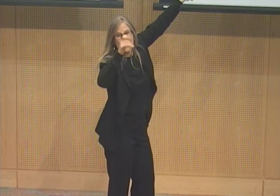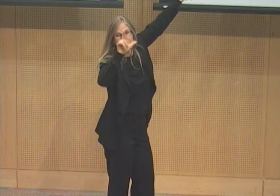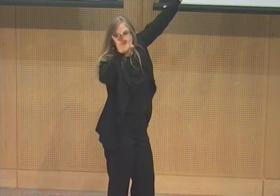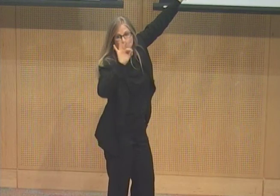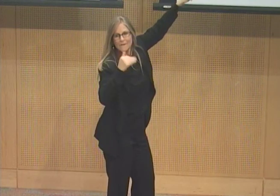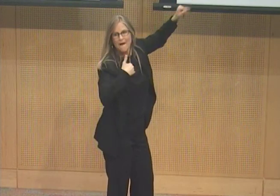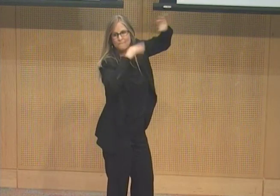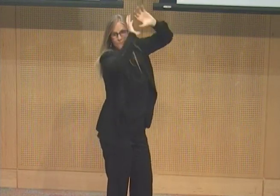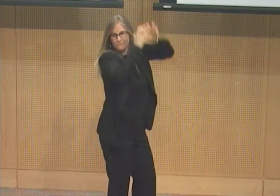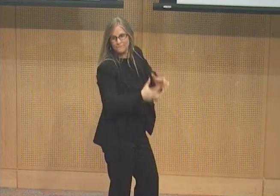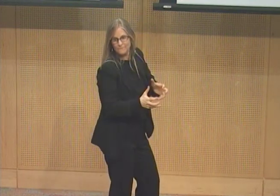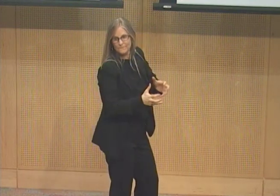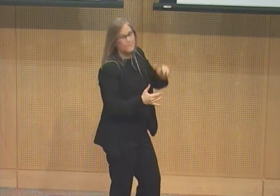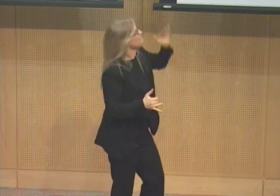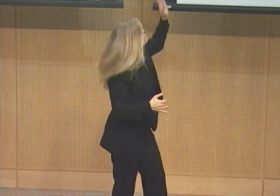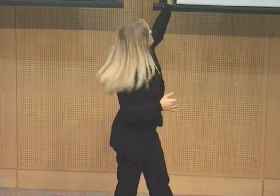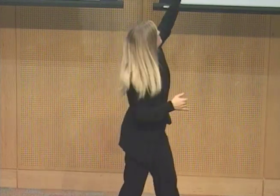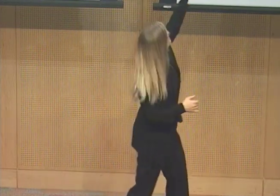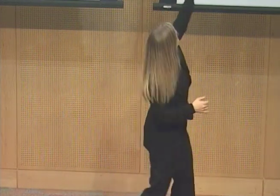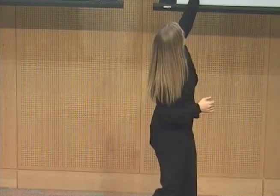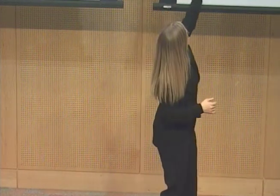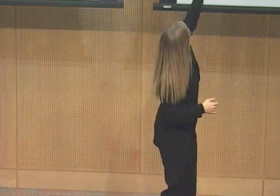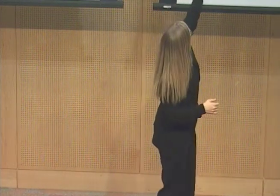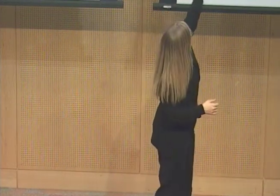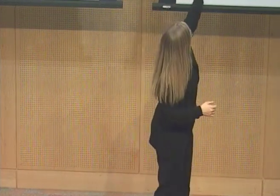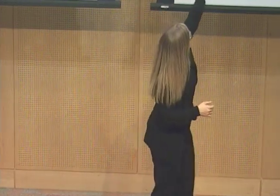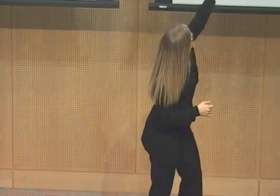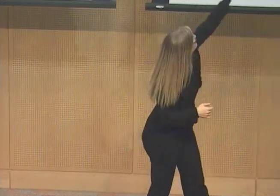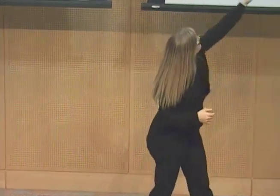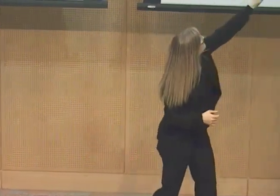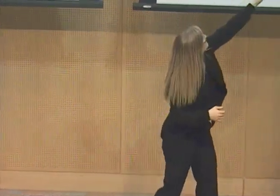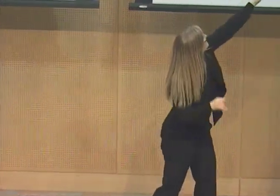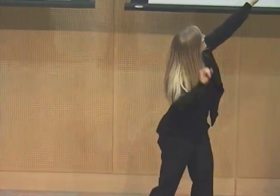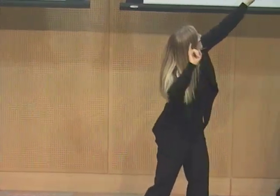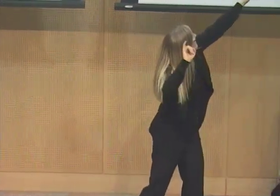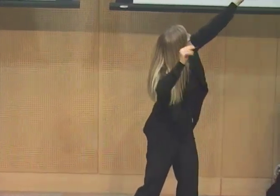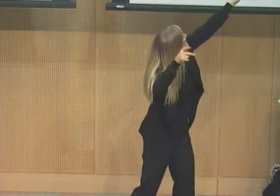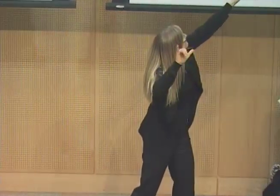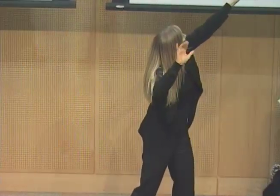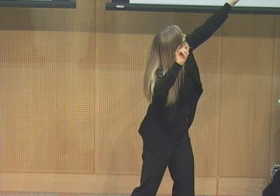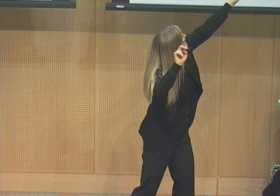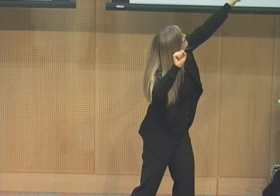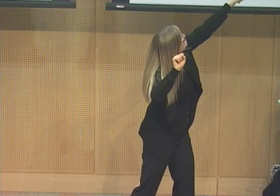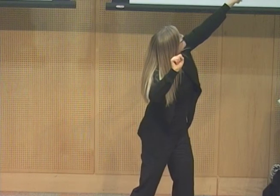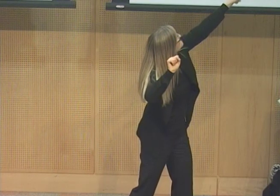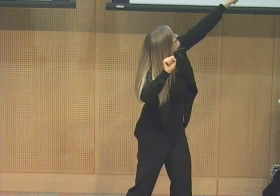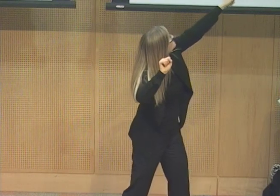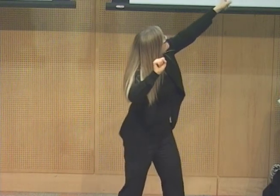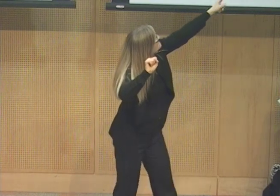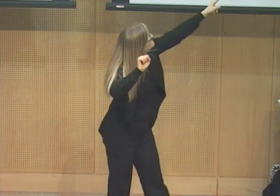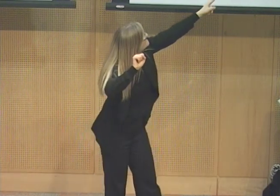The lexical choices are categorized, and you can move over to the implications